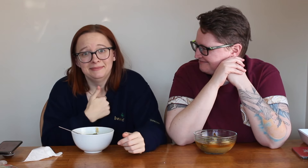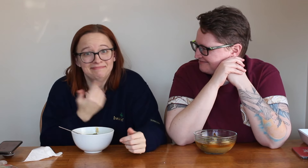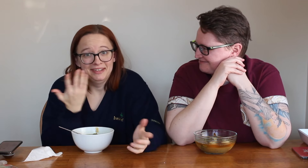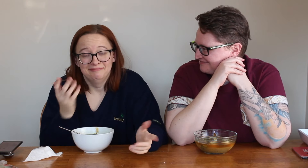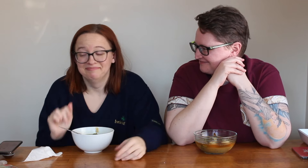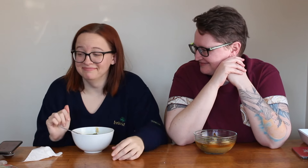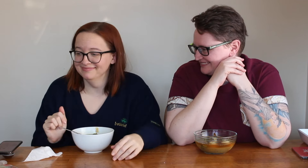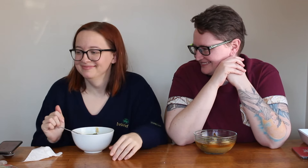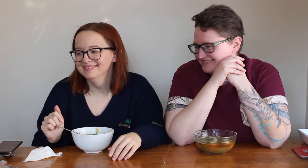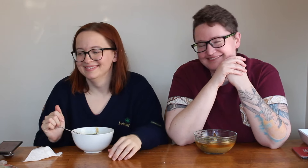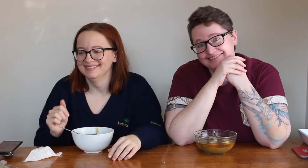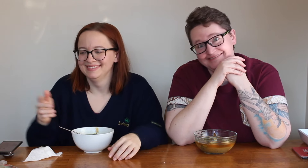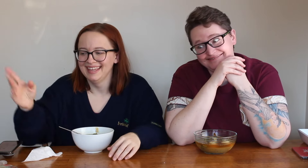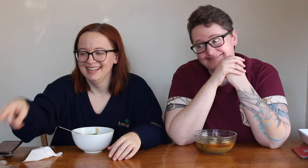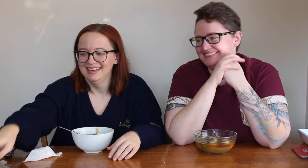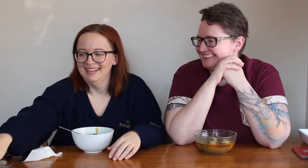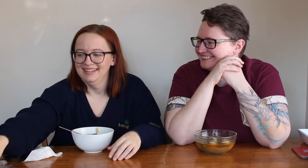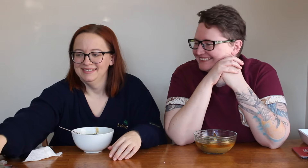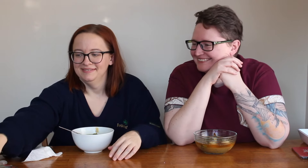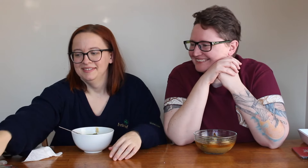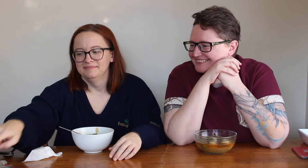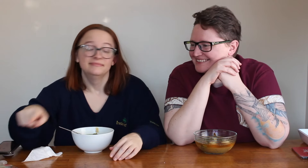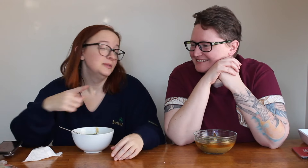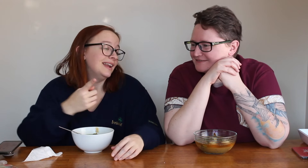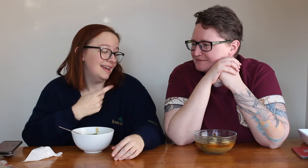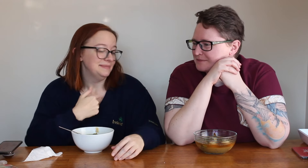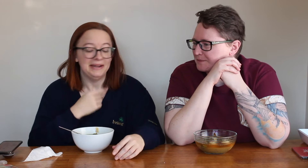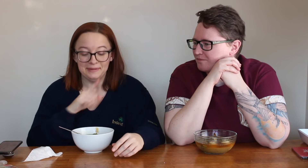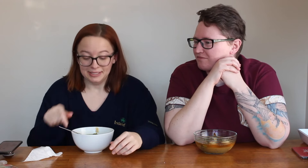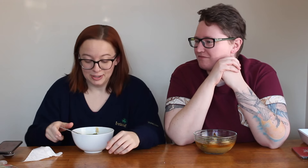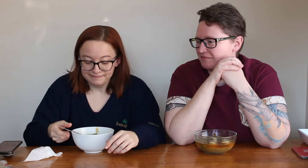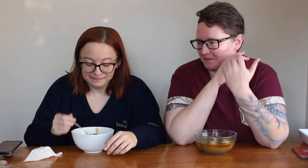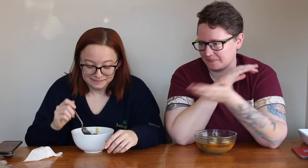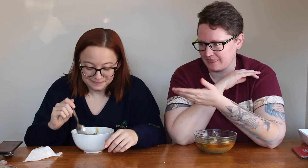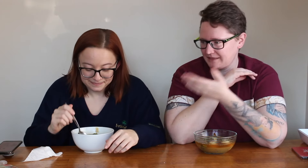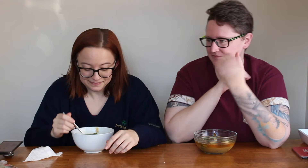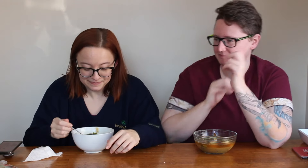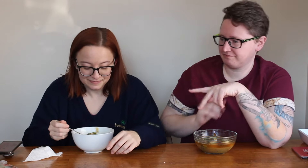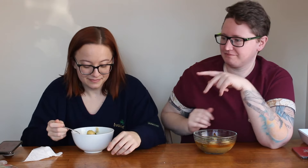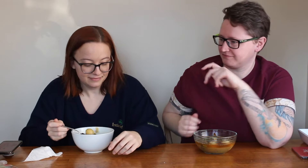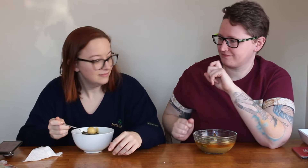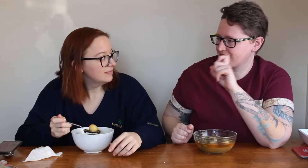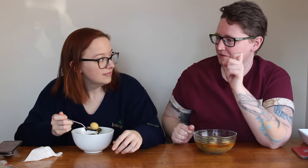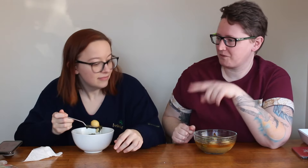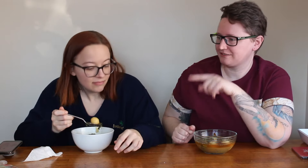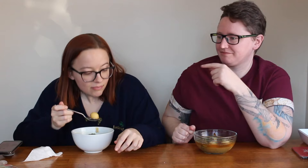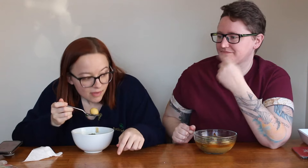Nine. -Nine? I can't math. We've been married since 2010, and it's 2019, so yeah it'll be nine years soon.